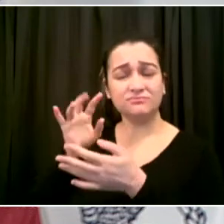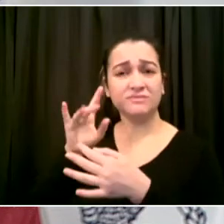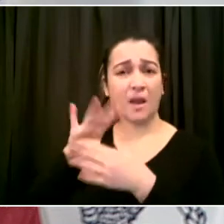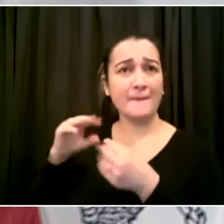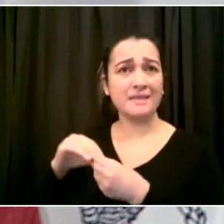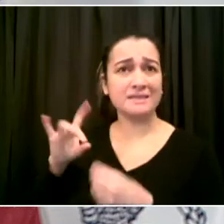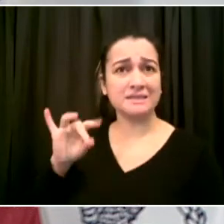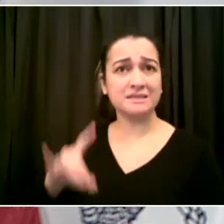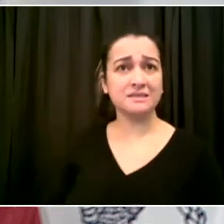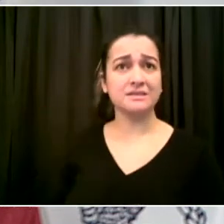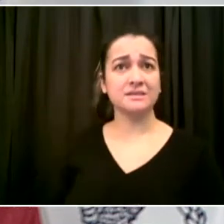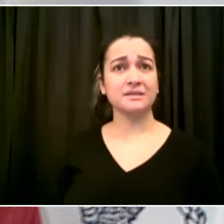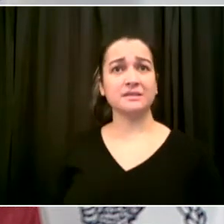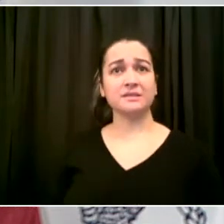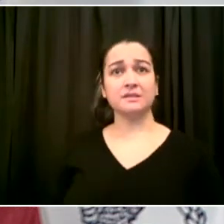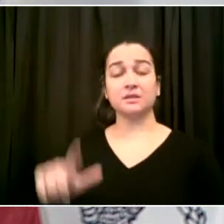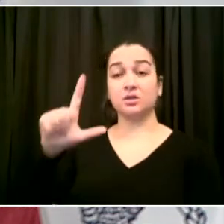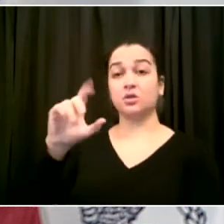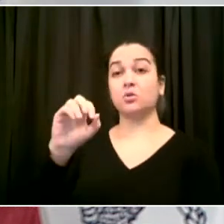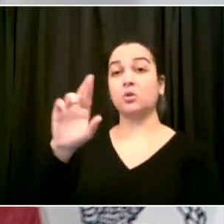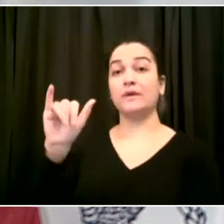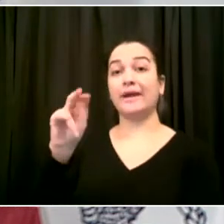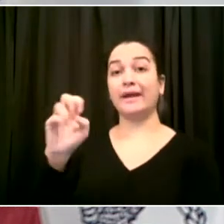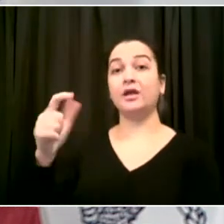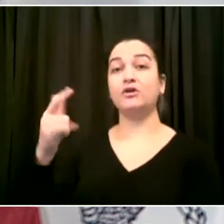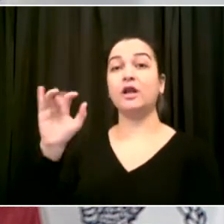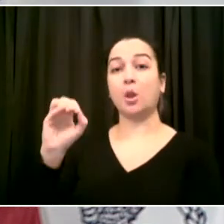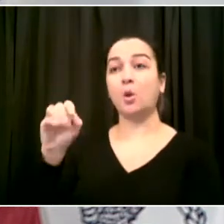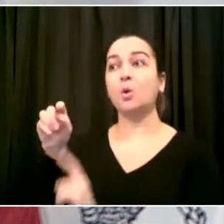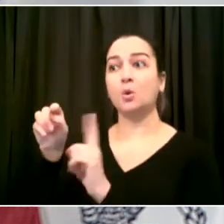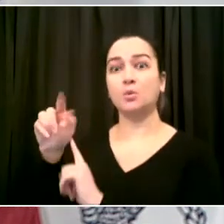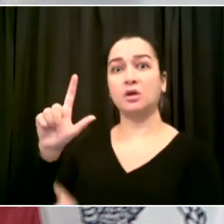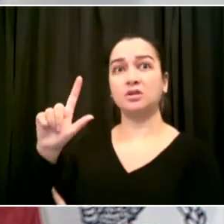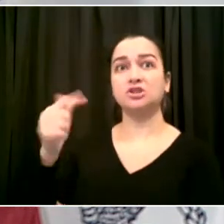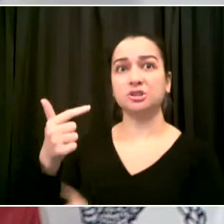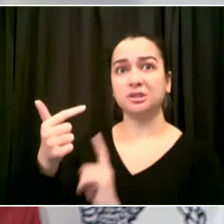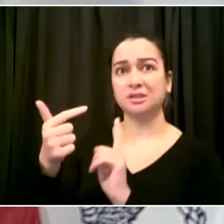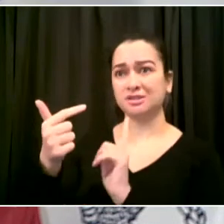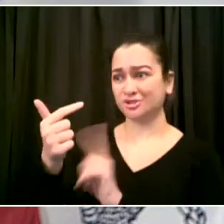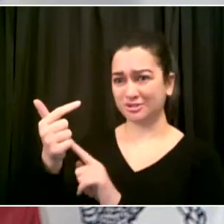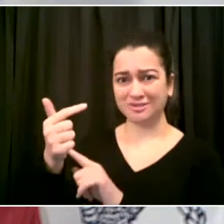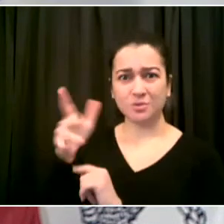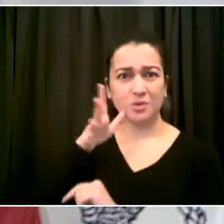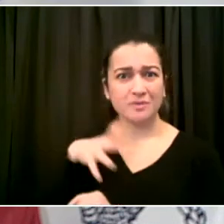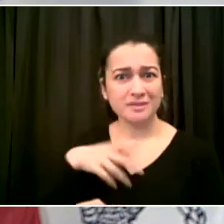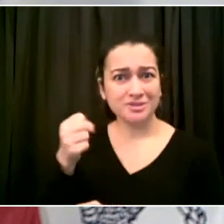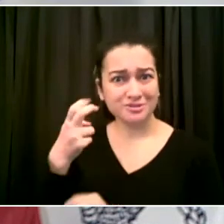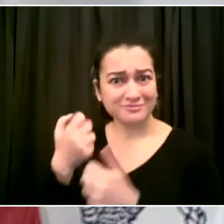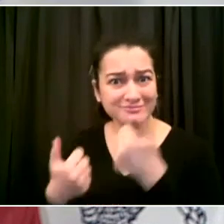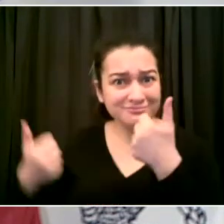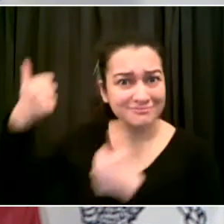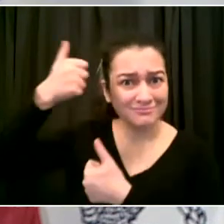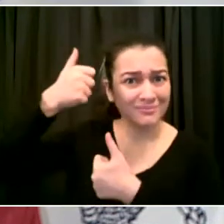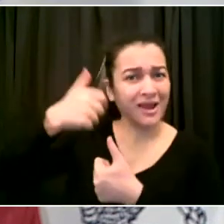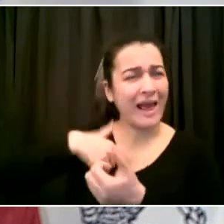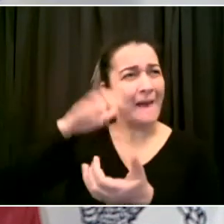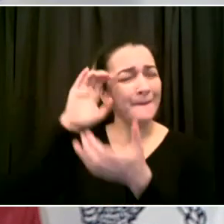LORRAINE IGRLLLO,